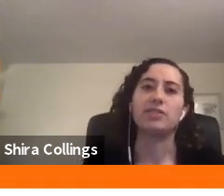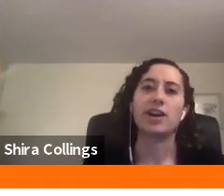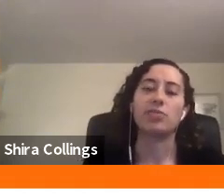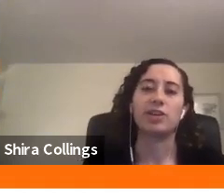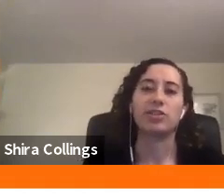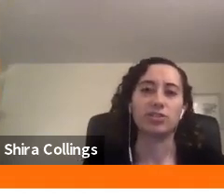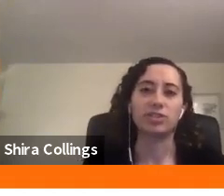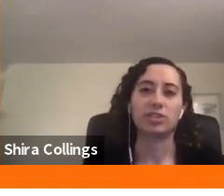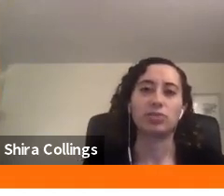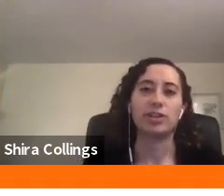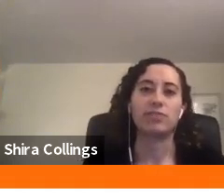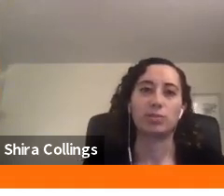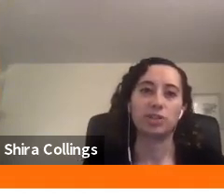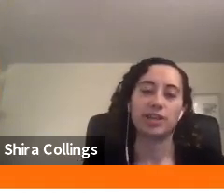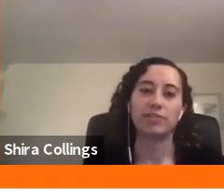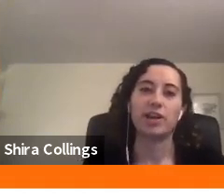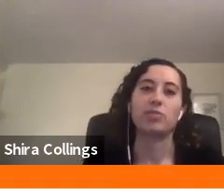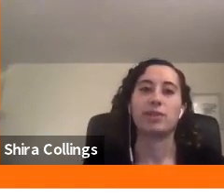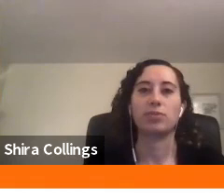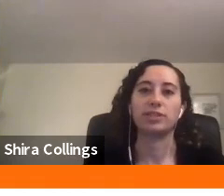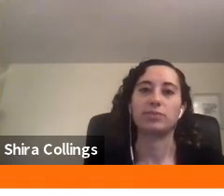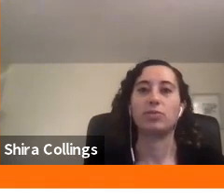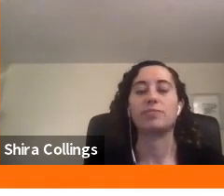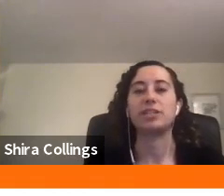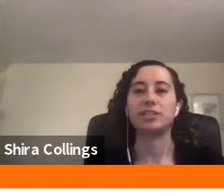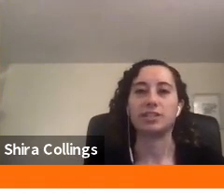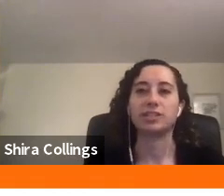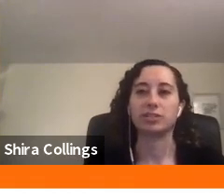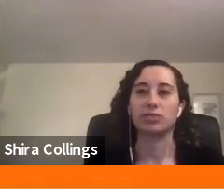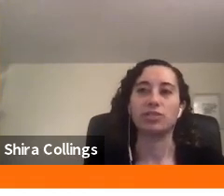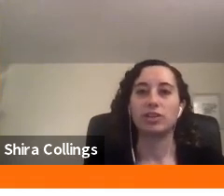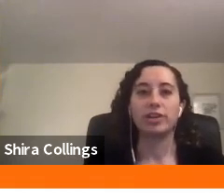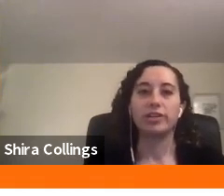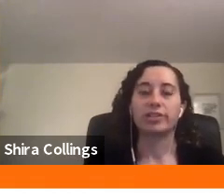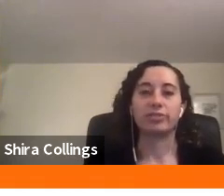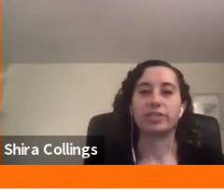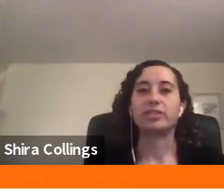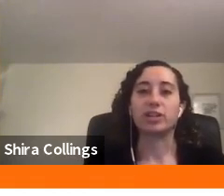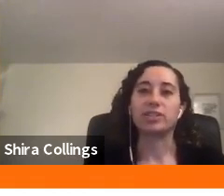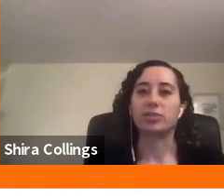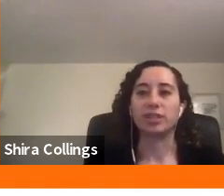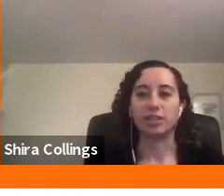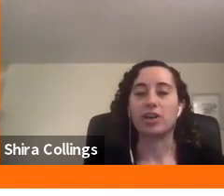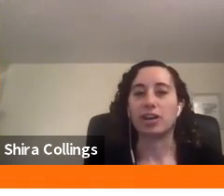So I just wanted to share some statics about how common weight stigma is. At least 30 percent of higher weight girl